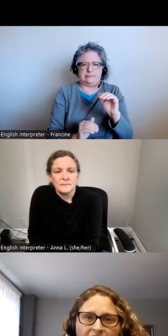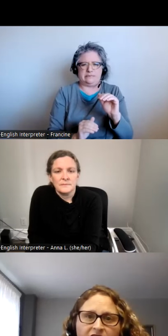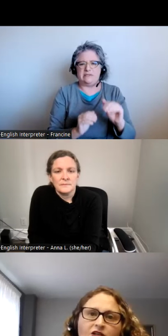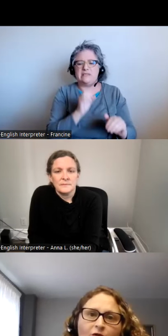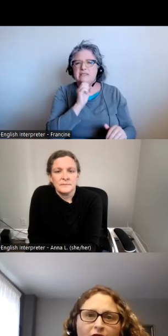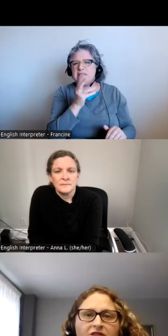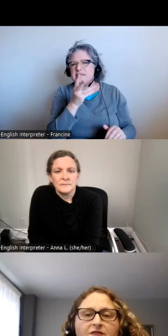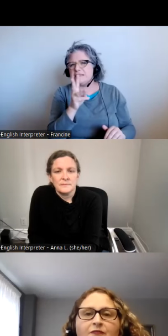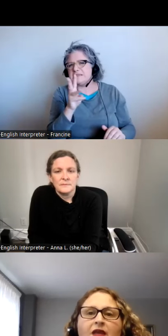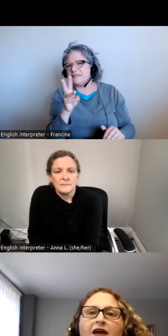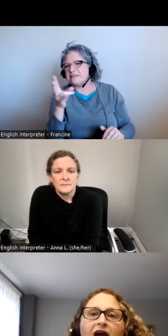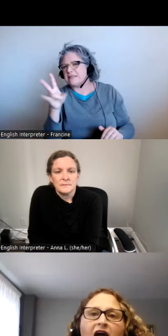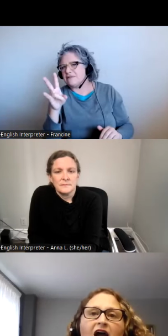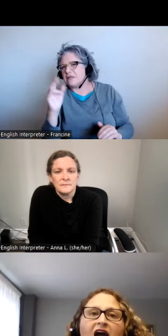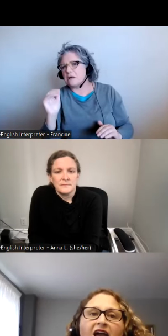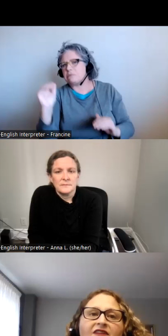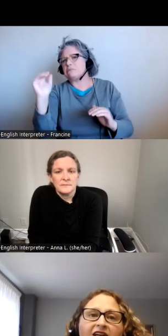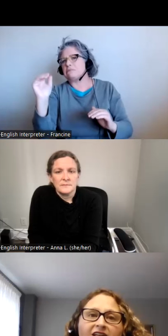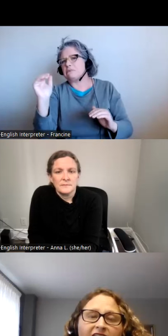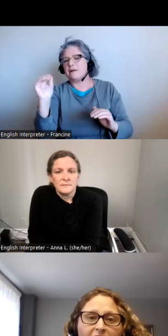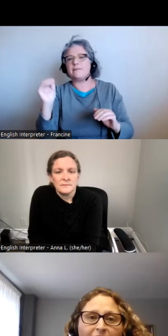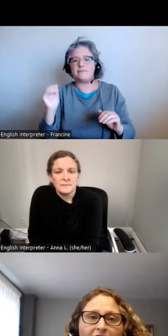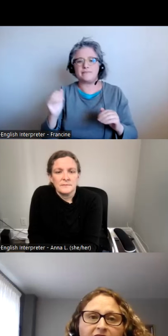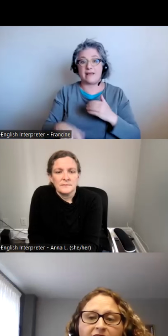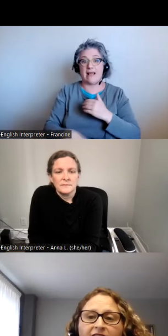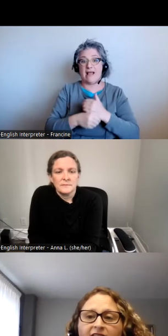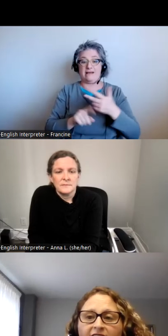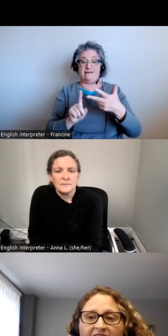17-year-olds. Slightly less for the 12 to 15 year olds